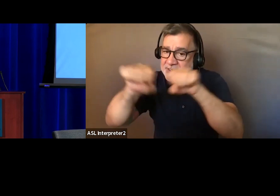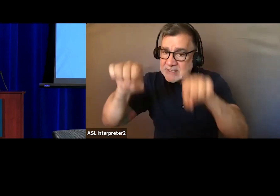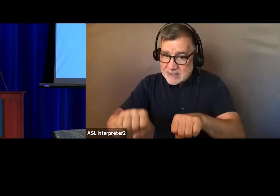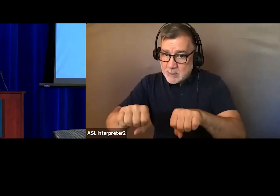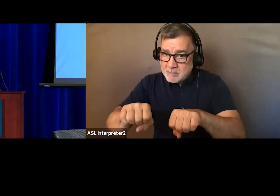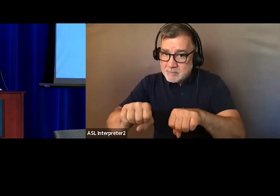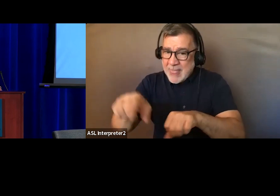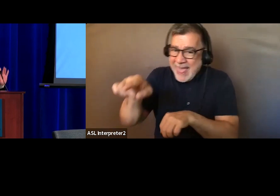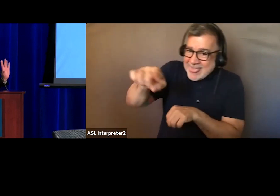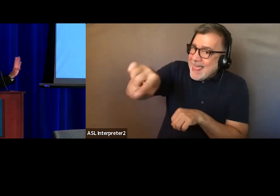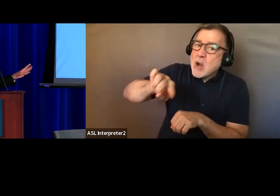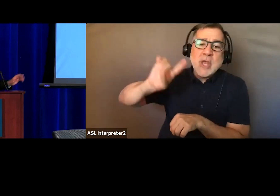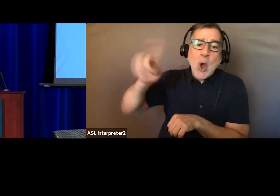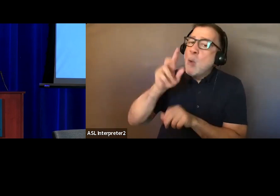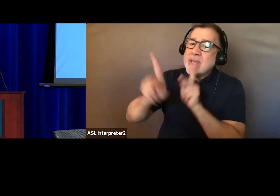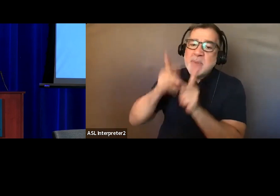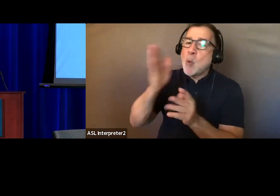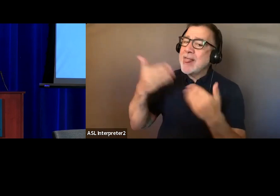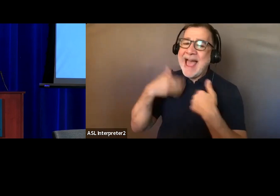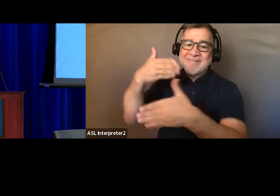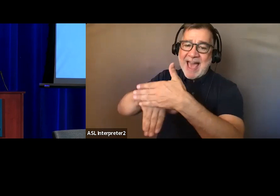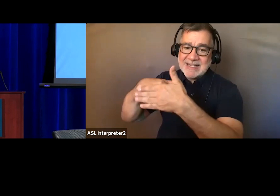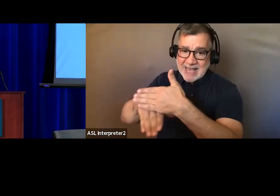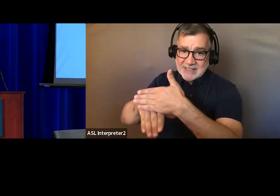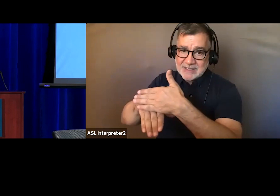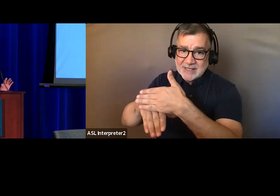that will have access, not someone that would approve an OA once a year.